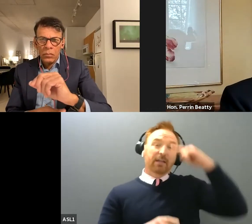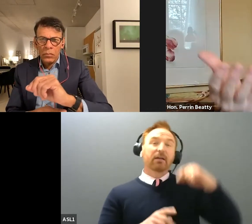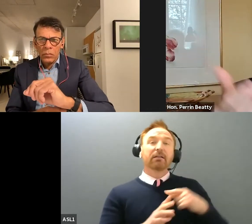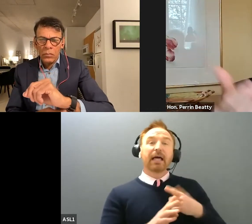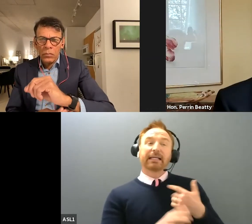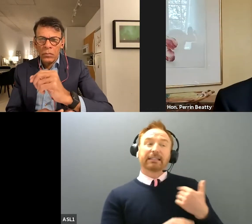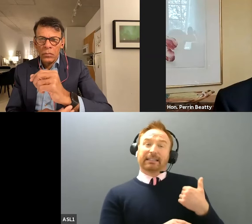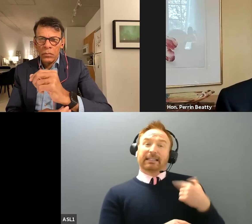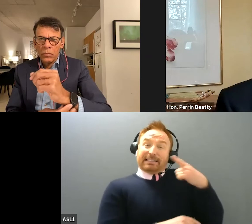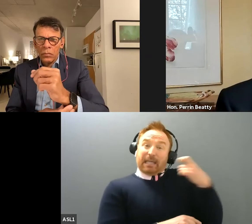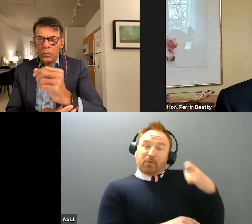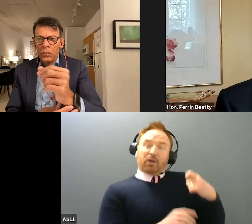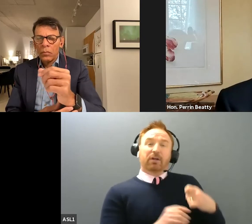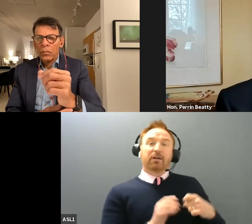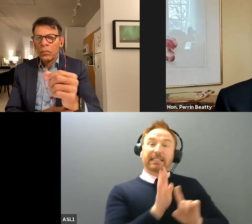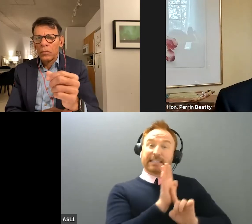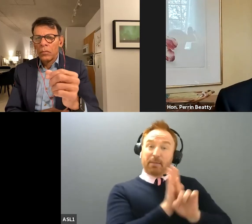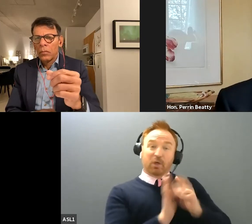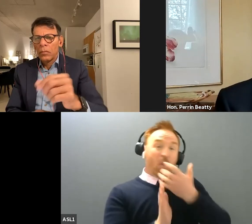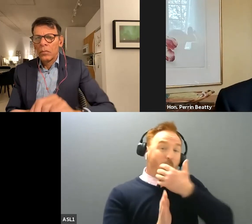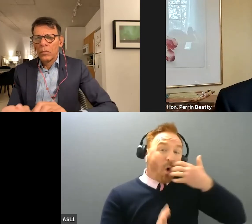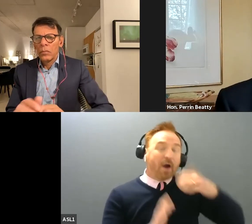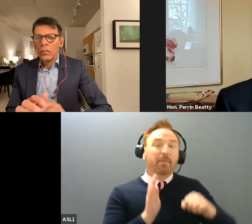restrictions were being lifted. People were able to go out again. There was a feeling that we